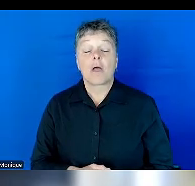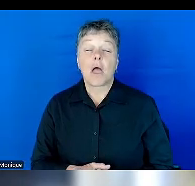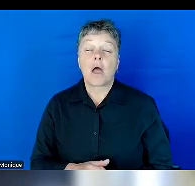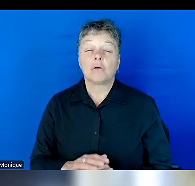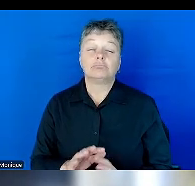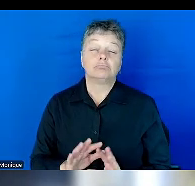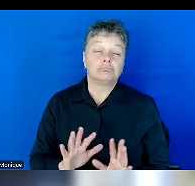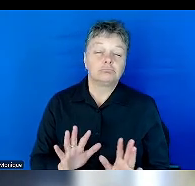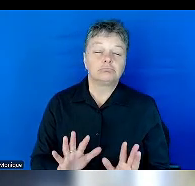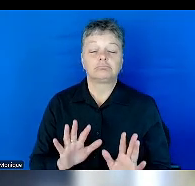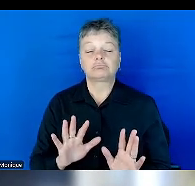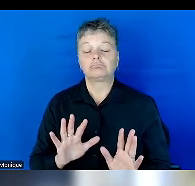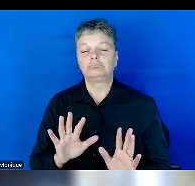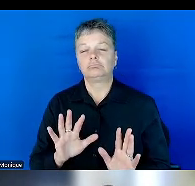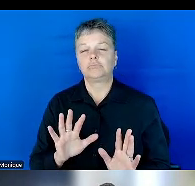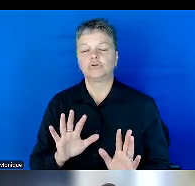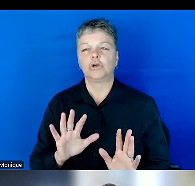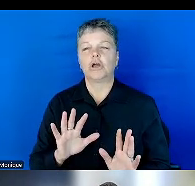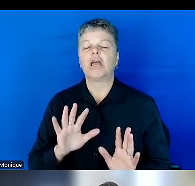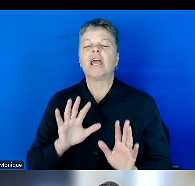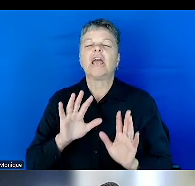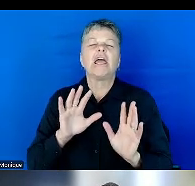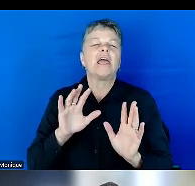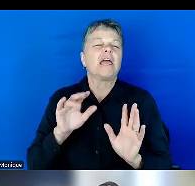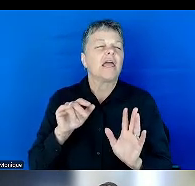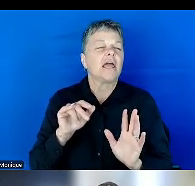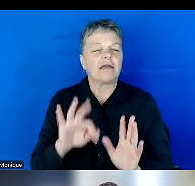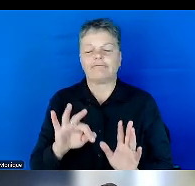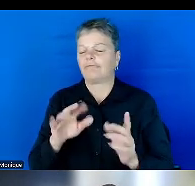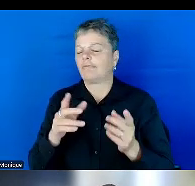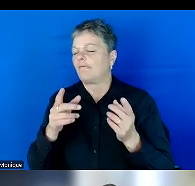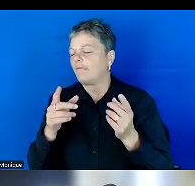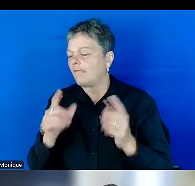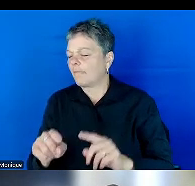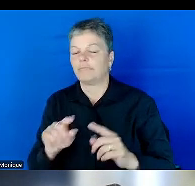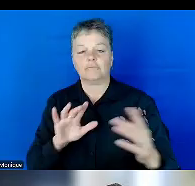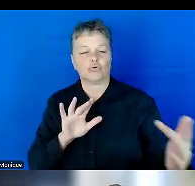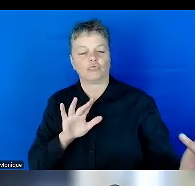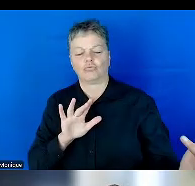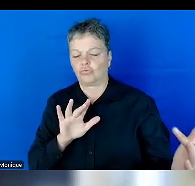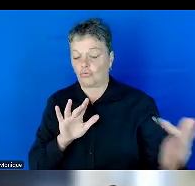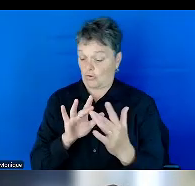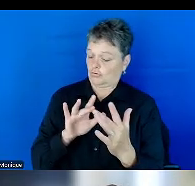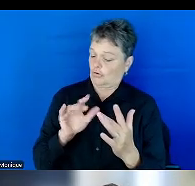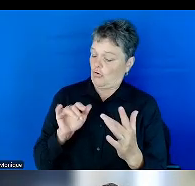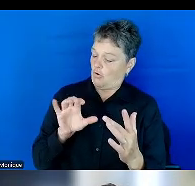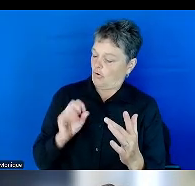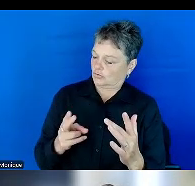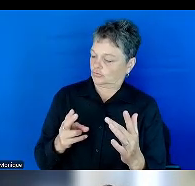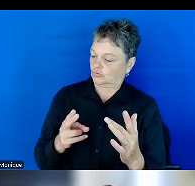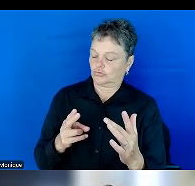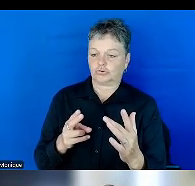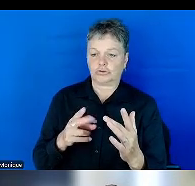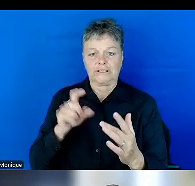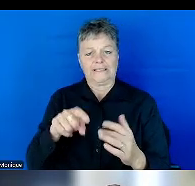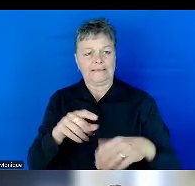idea of what to expect when you're you're you contact ARCH and you want to get legal advice